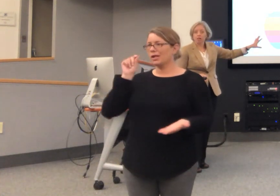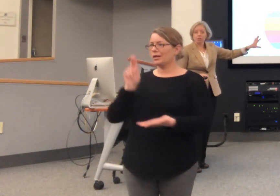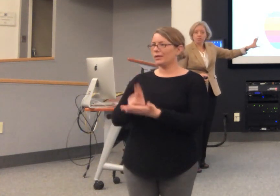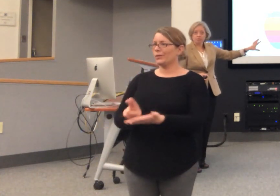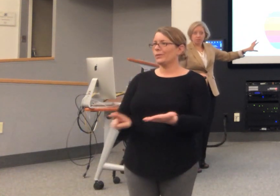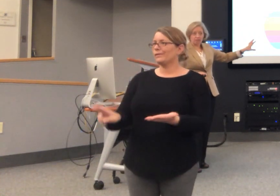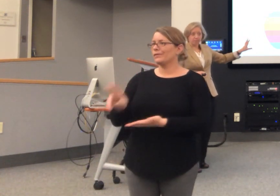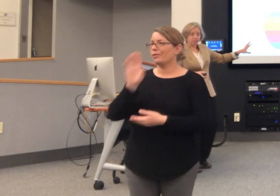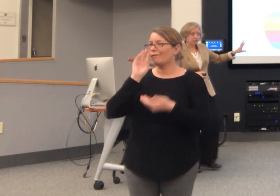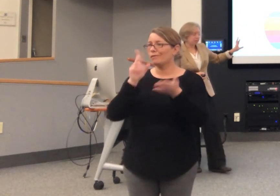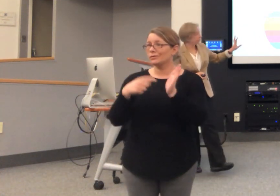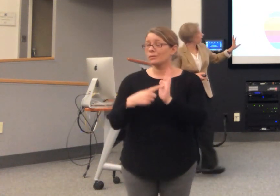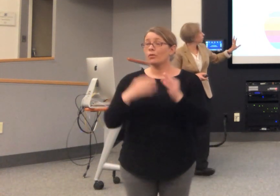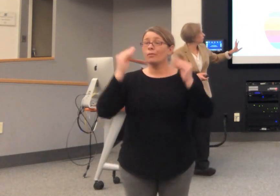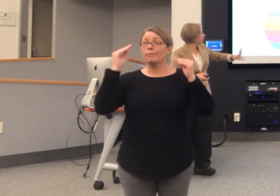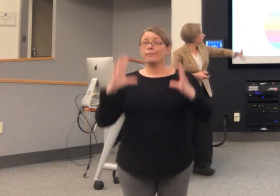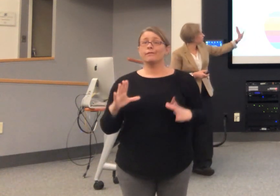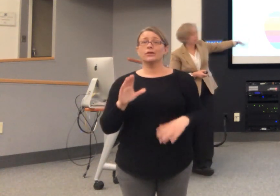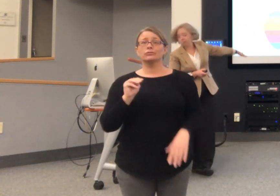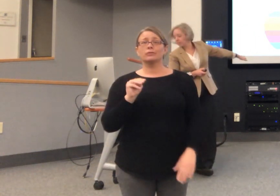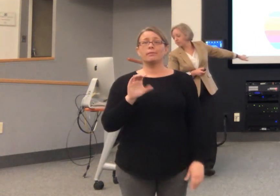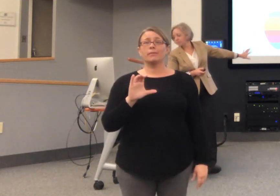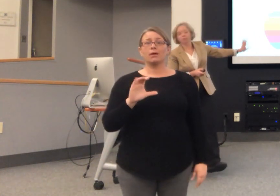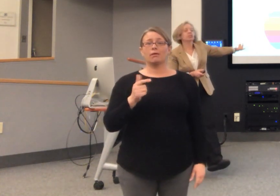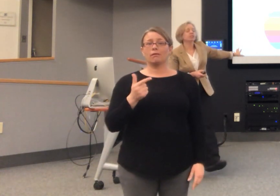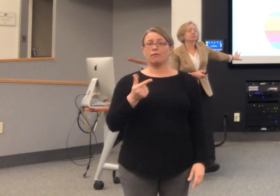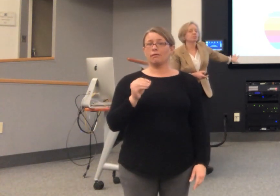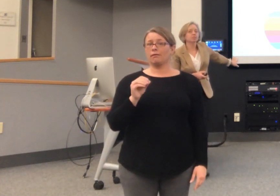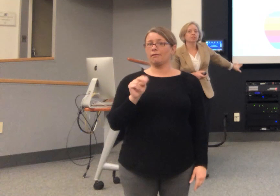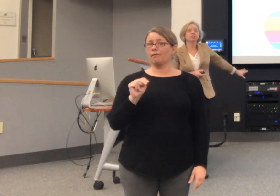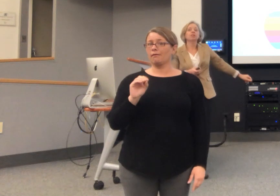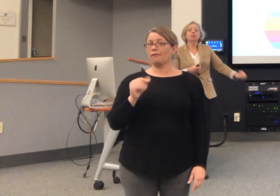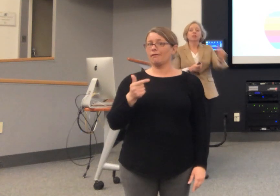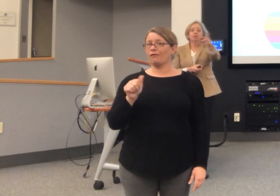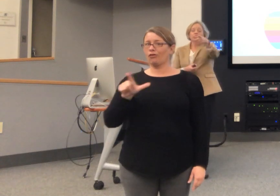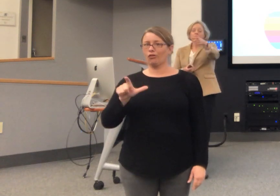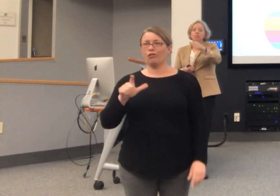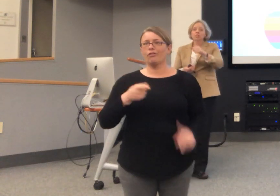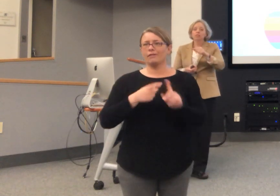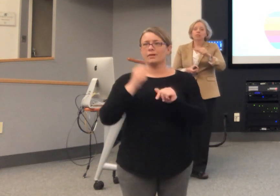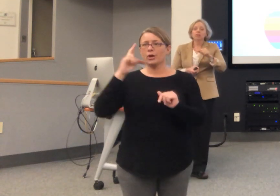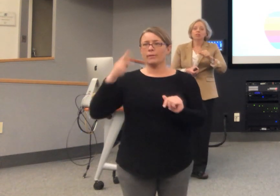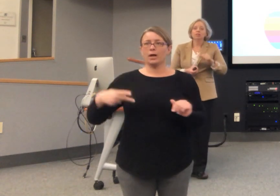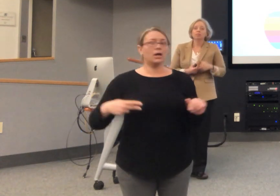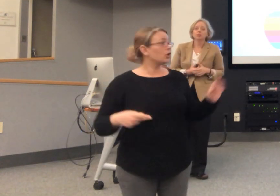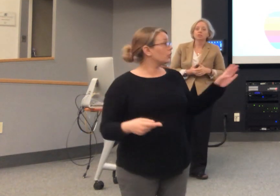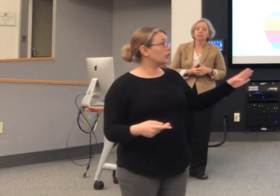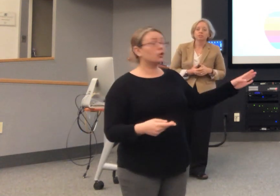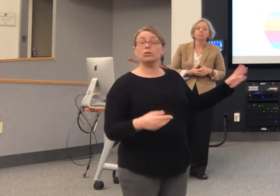at Hogwarts, Harry Potter land, Professor Frink on The Simpsons. Sorry, question?